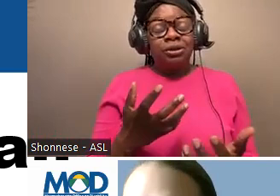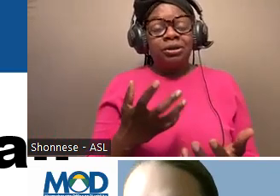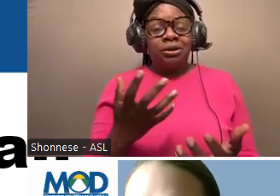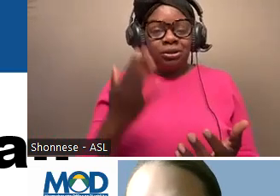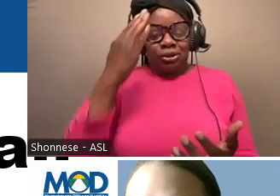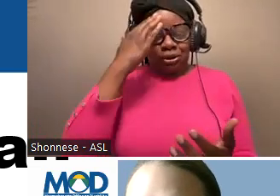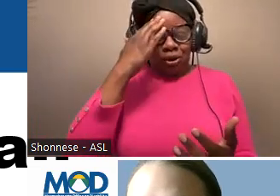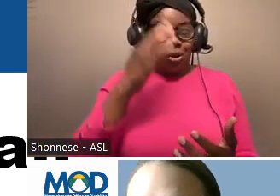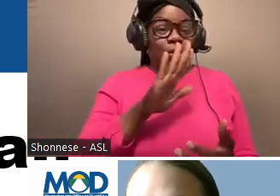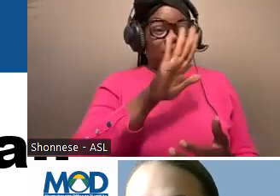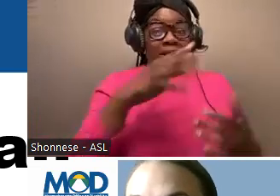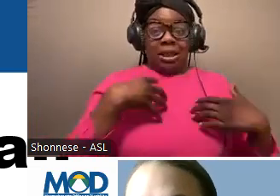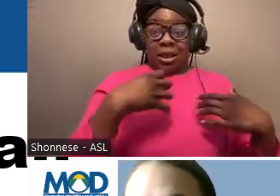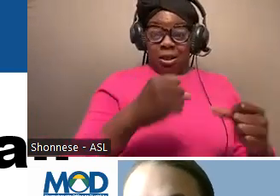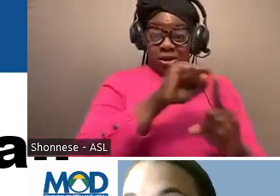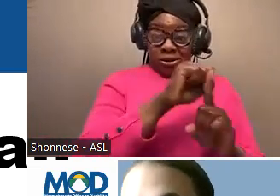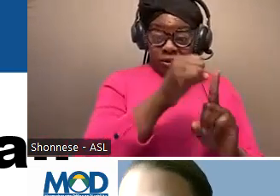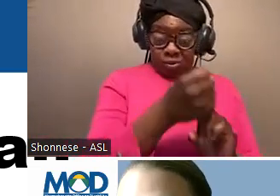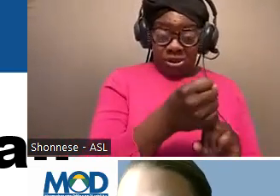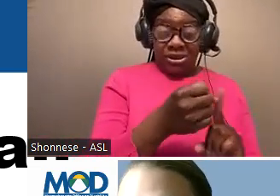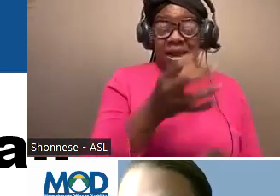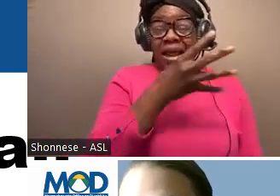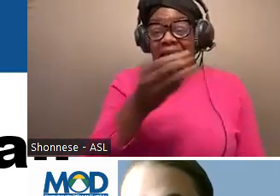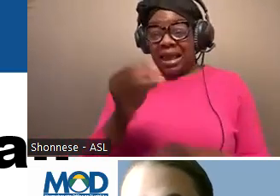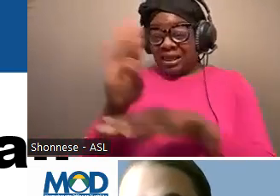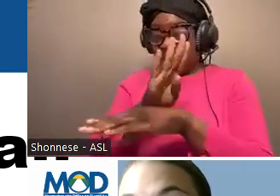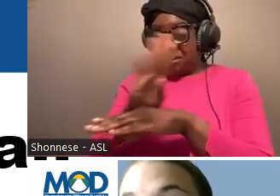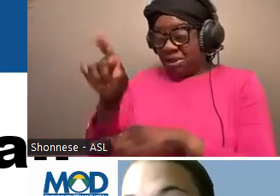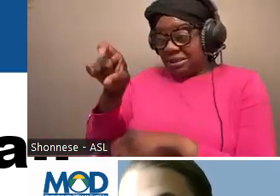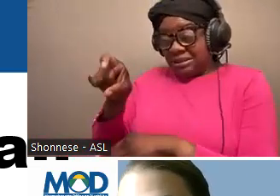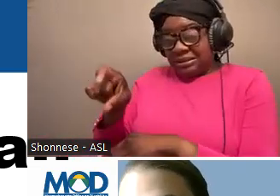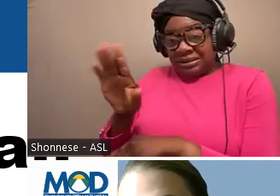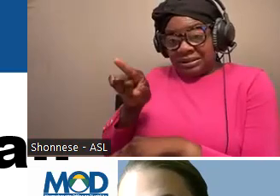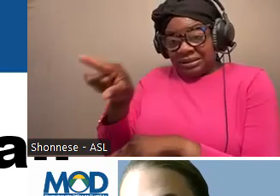health conditions, and sort of the business news of the office don't change over time.